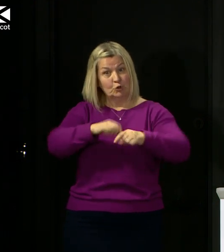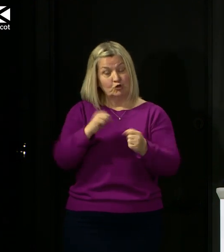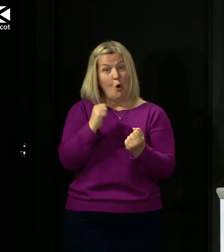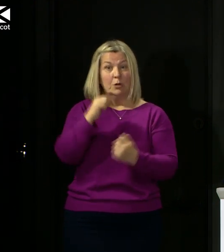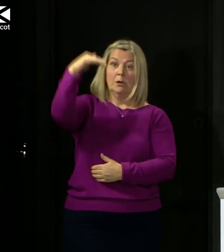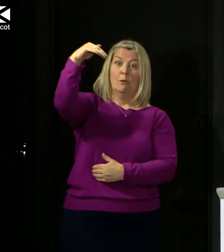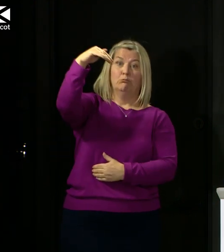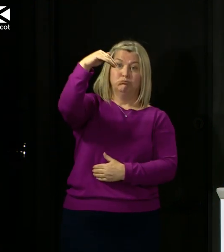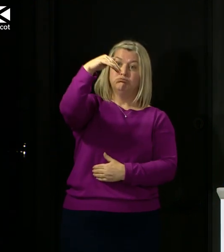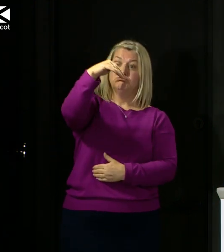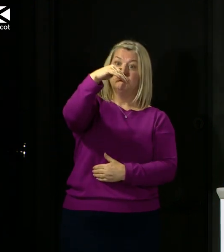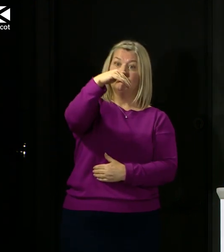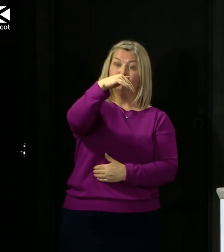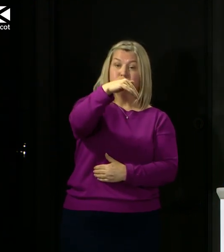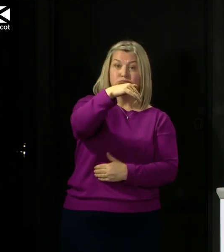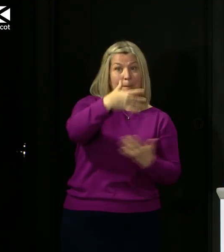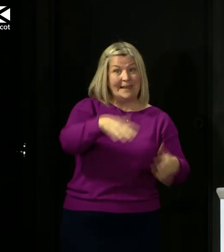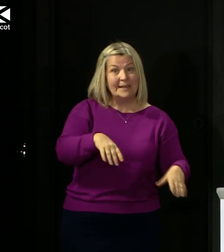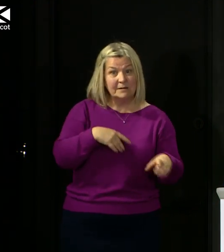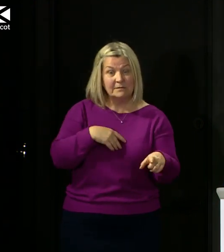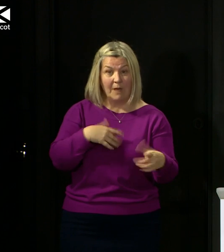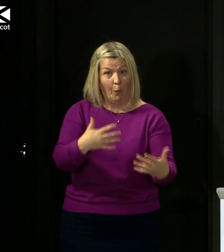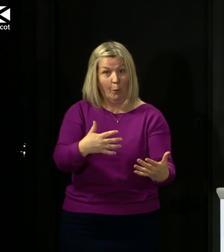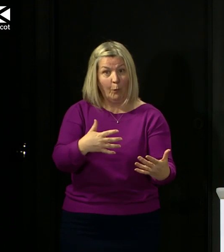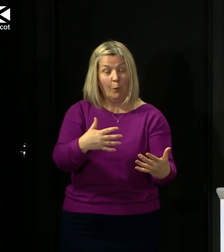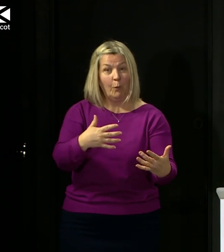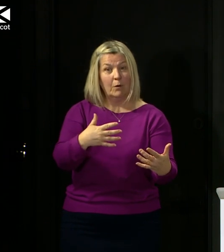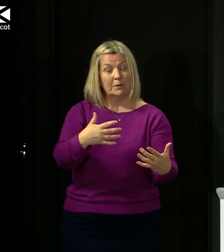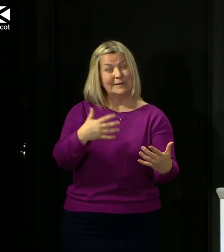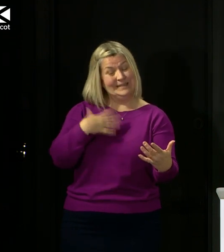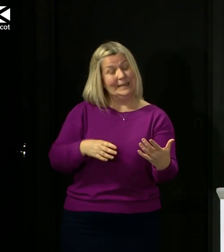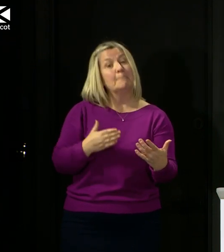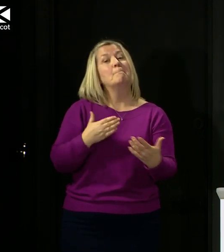the virus in this phase, but we need to see more data to give us confidence that is certain